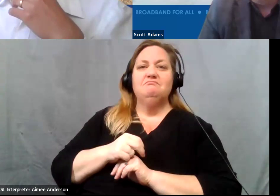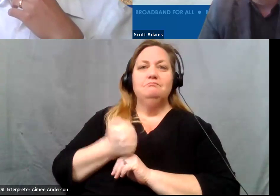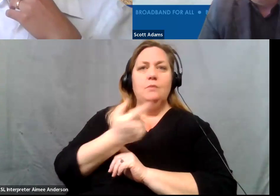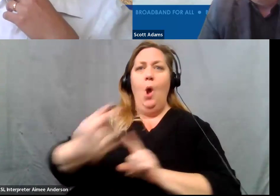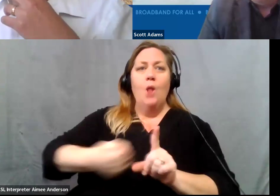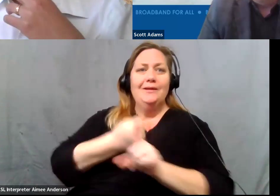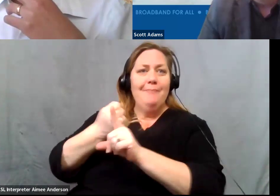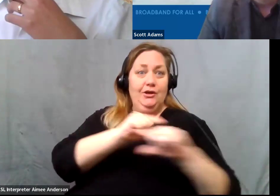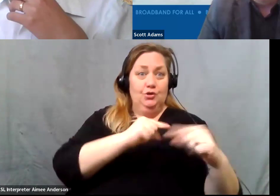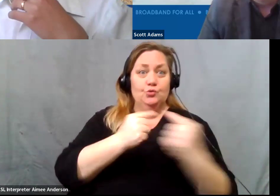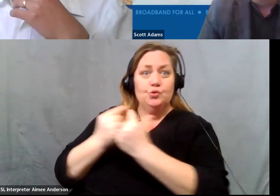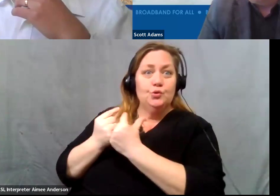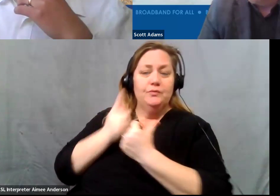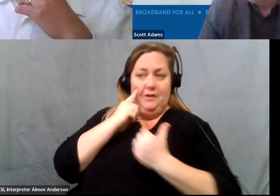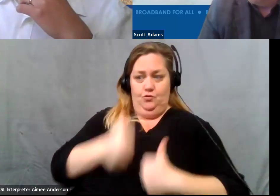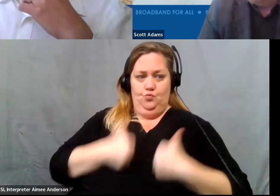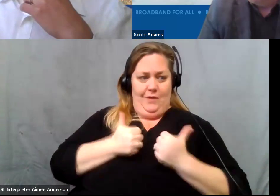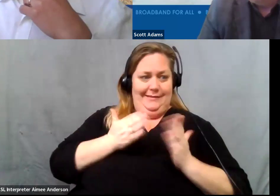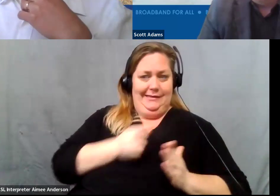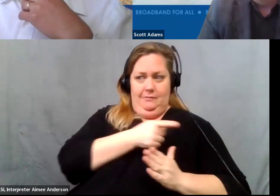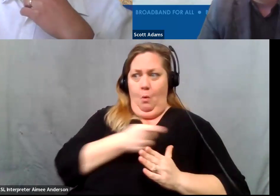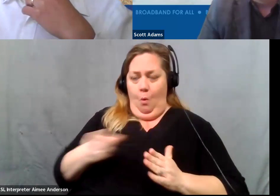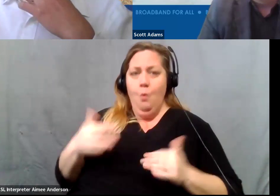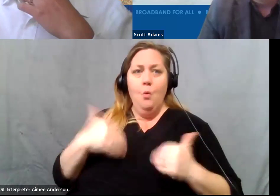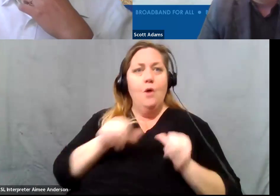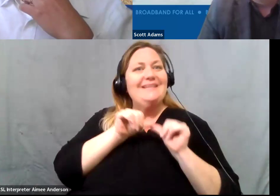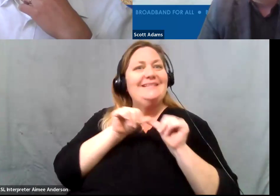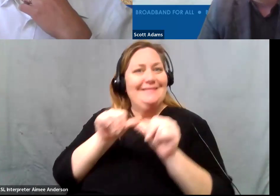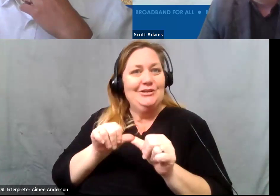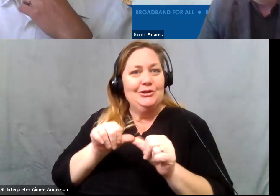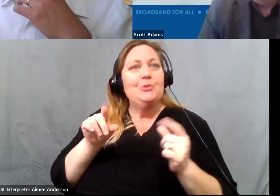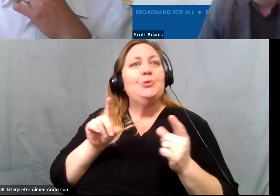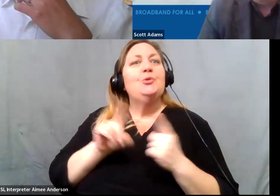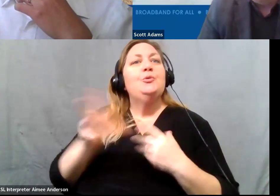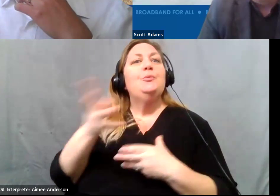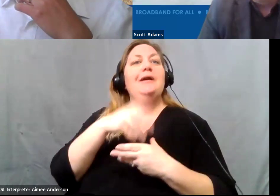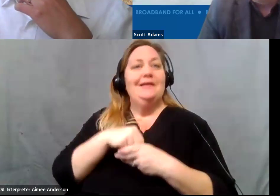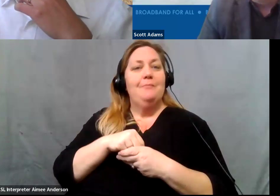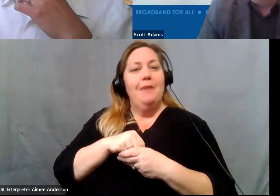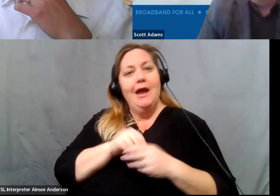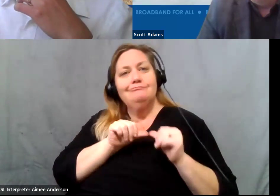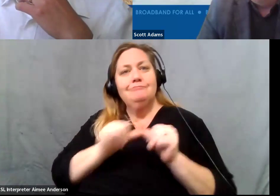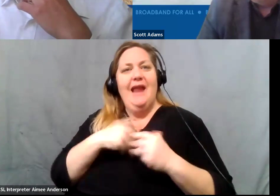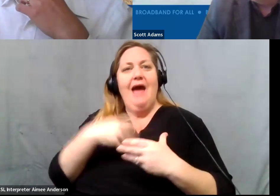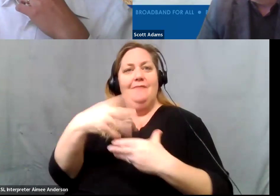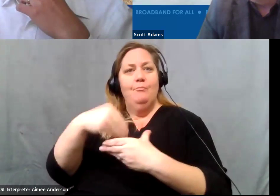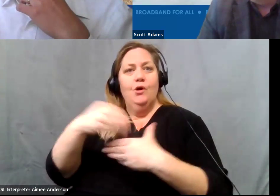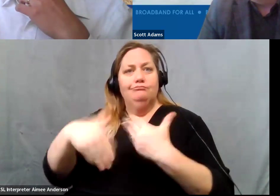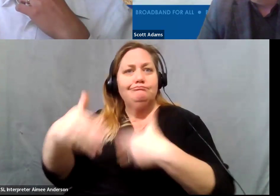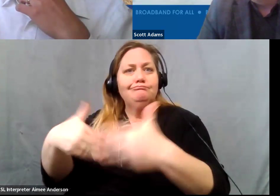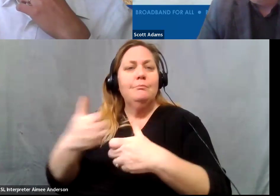groups and residents, continue to participate and have input and but the implementation of